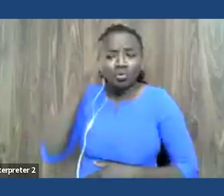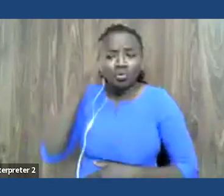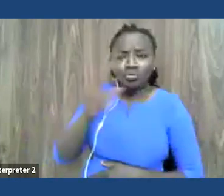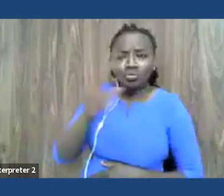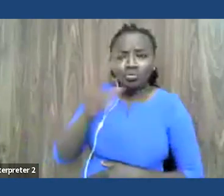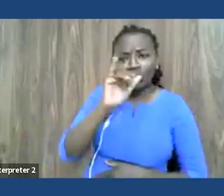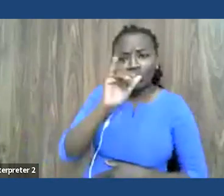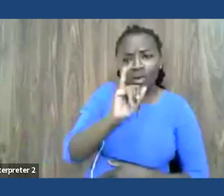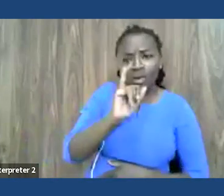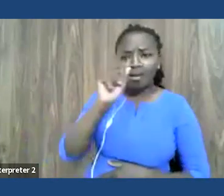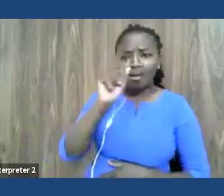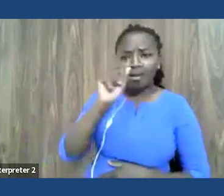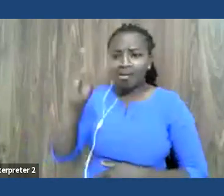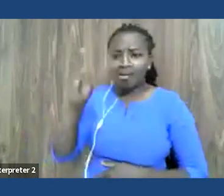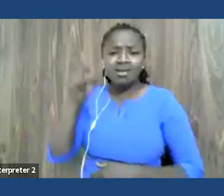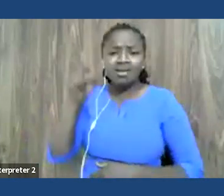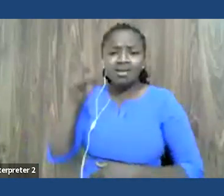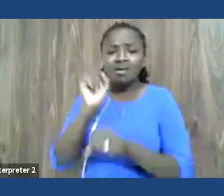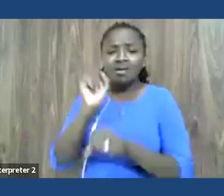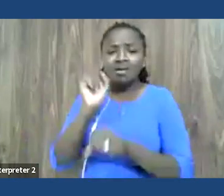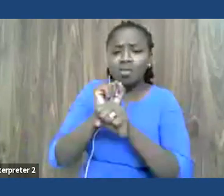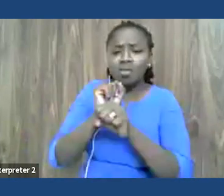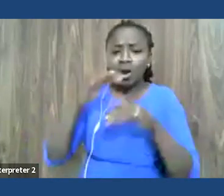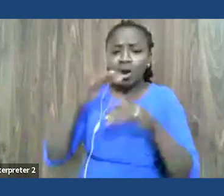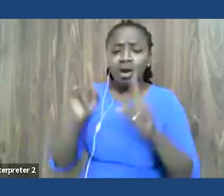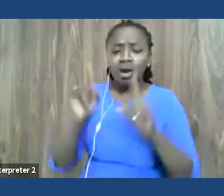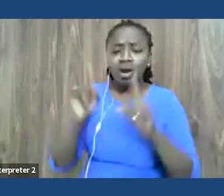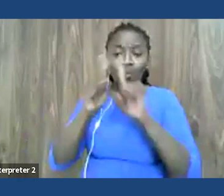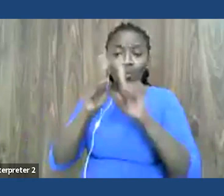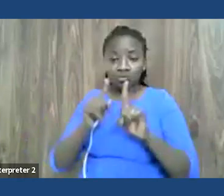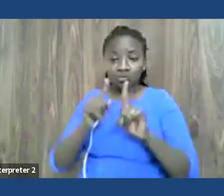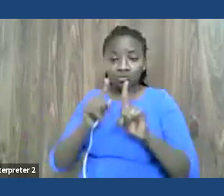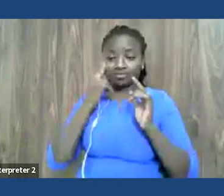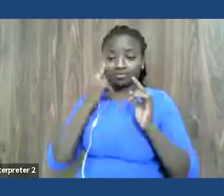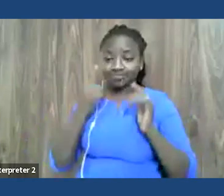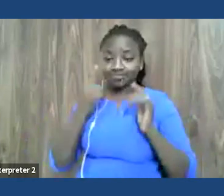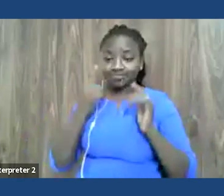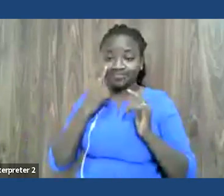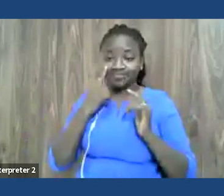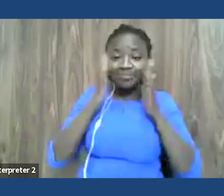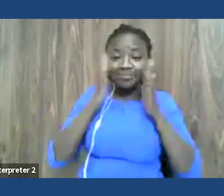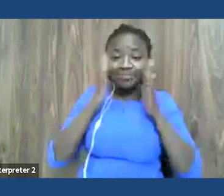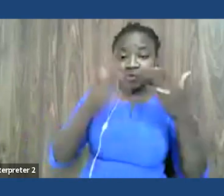and specifically, especially in areas such as technology that I know you've been working